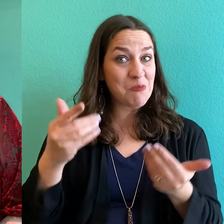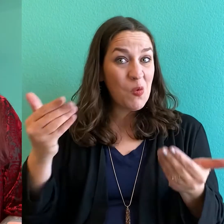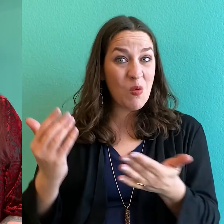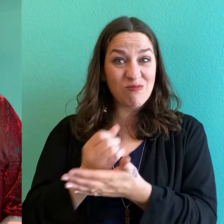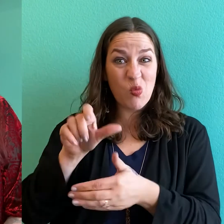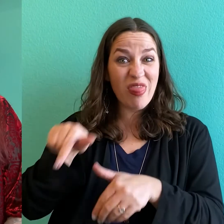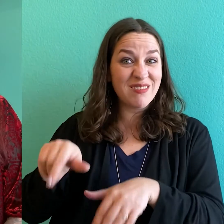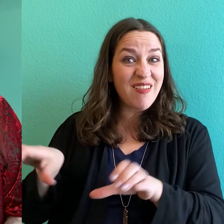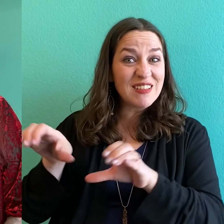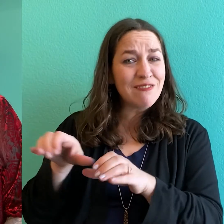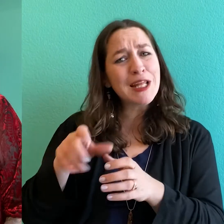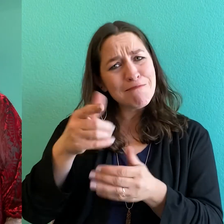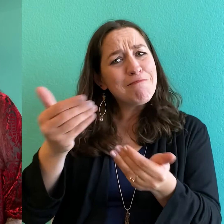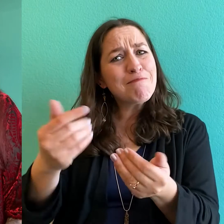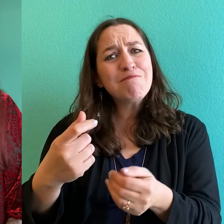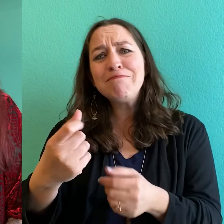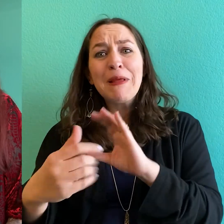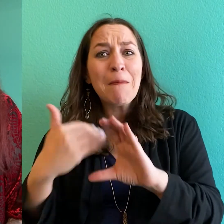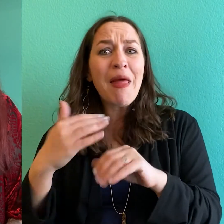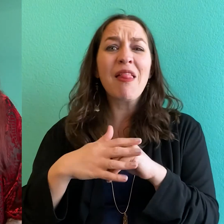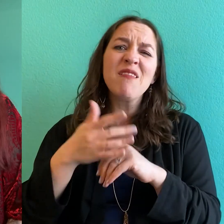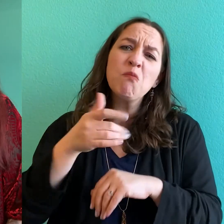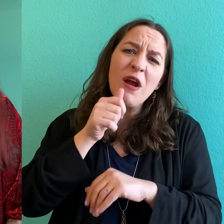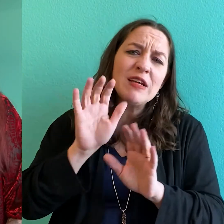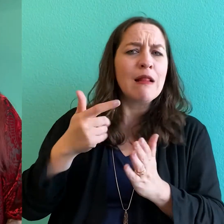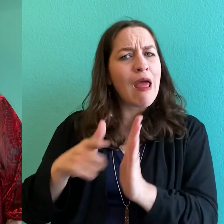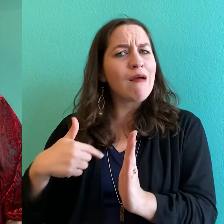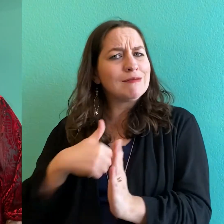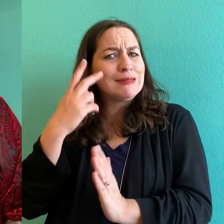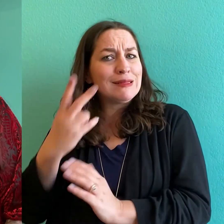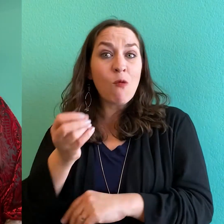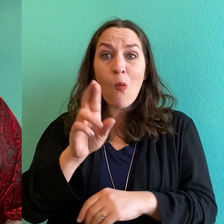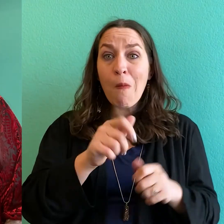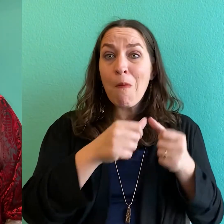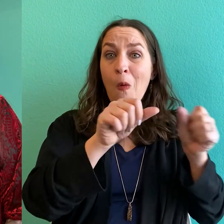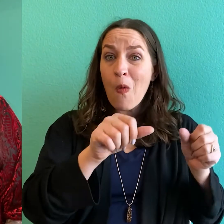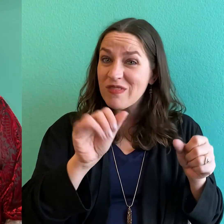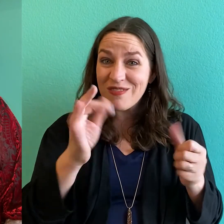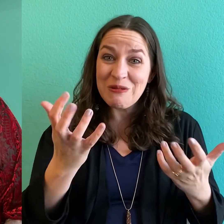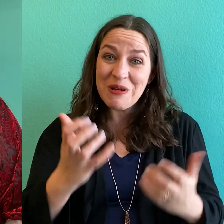So if you do this activity, please post a picture of it, or send it in an email if it's private. we would love to see it.